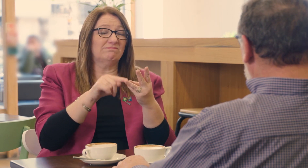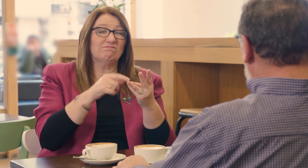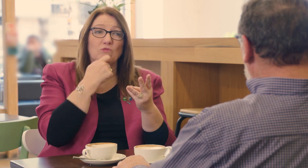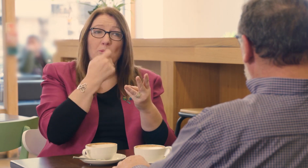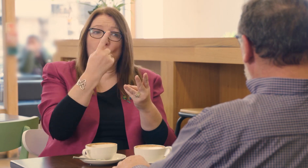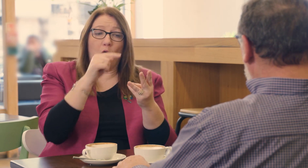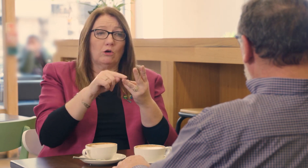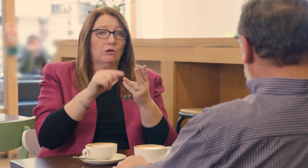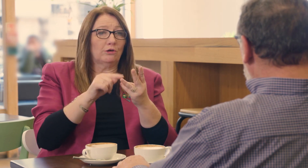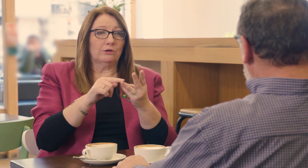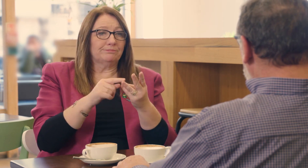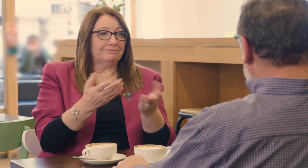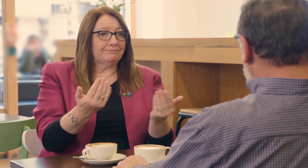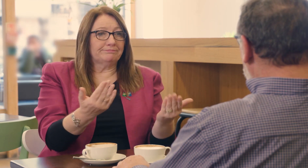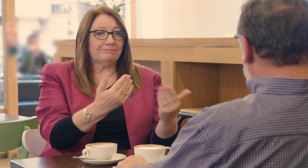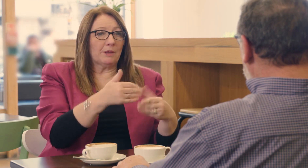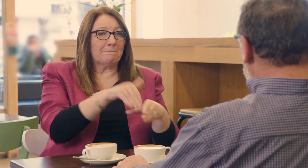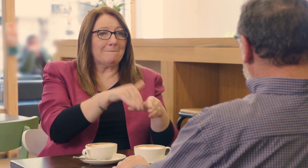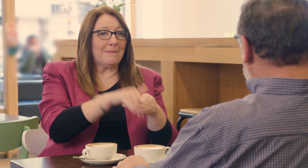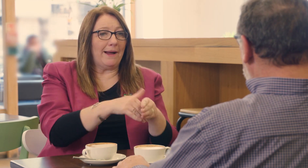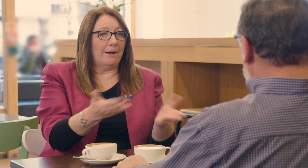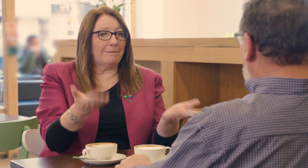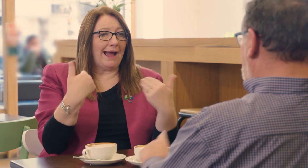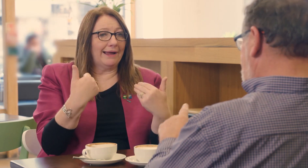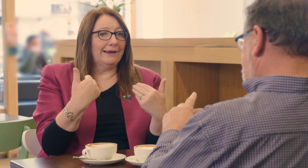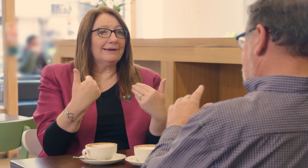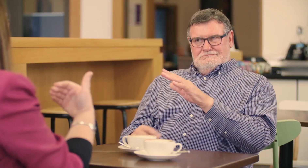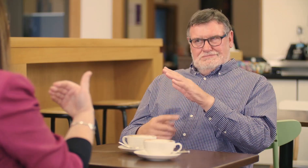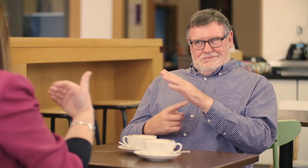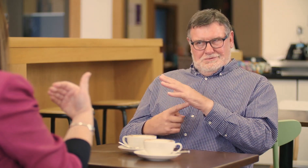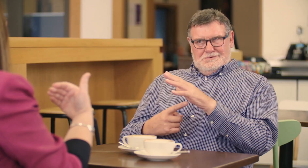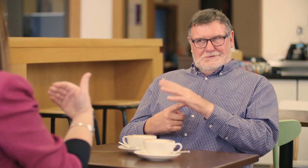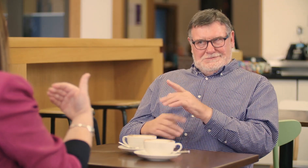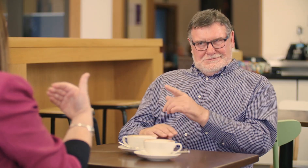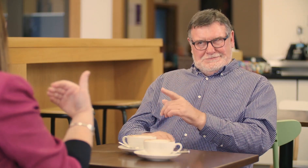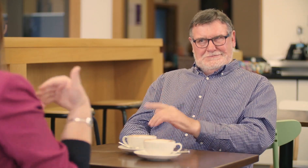and most important of all, getting members back. Now, that is important.